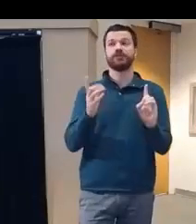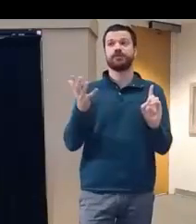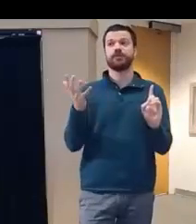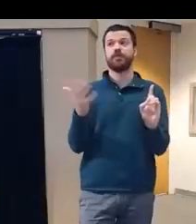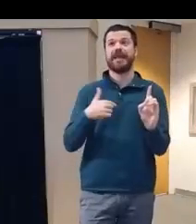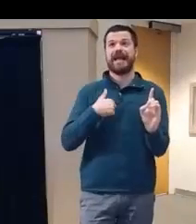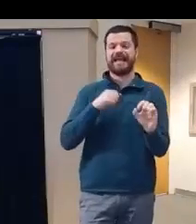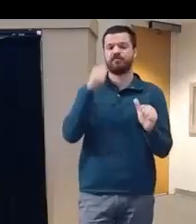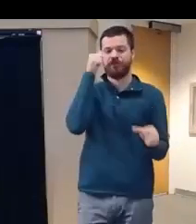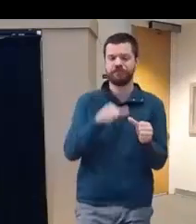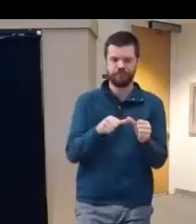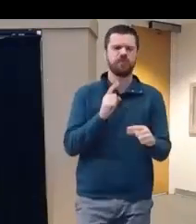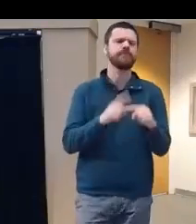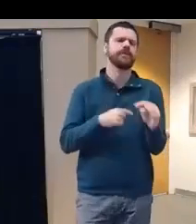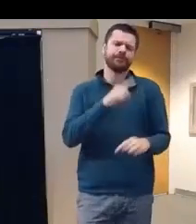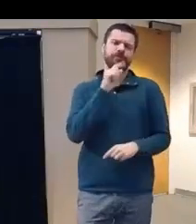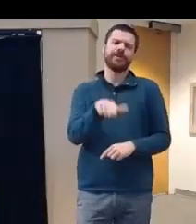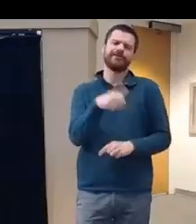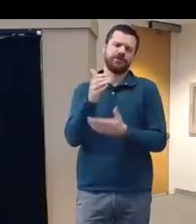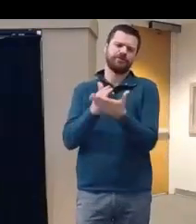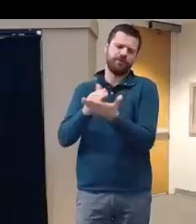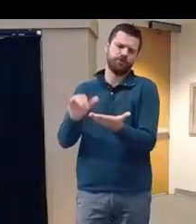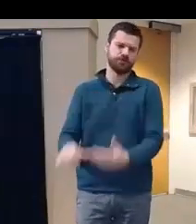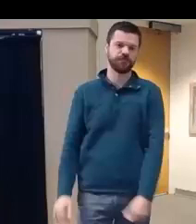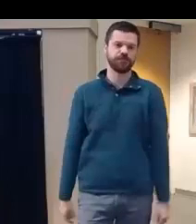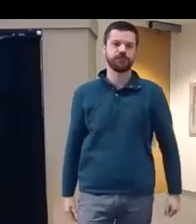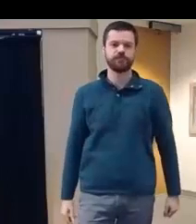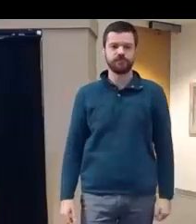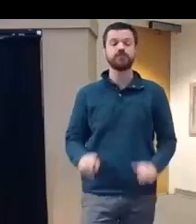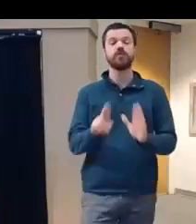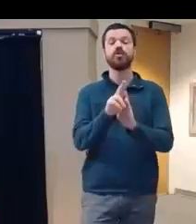could remember and I'm certain there that there are others the first is undergraduate medical